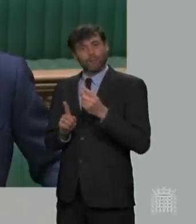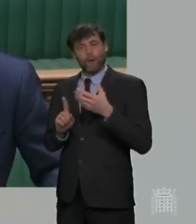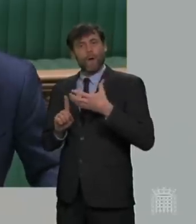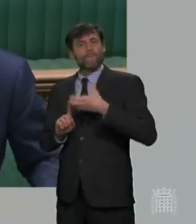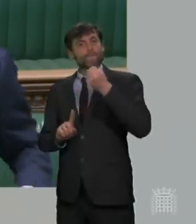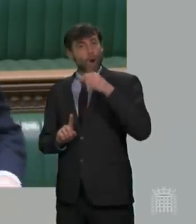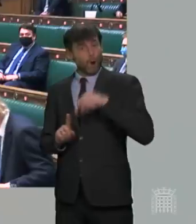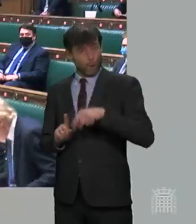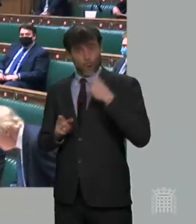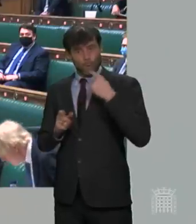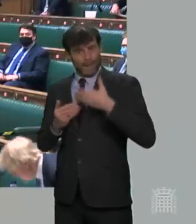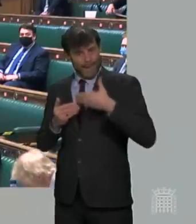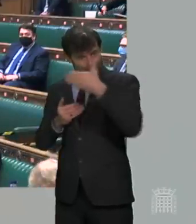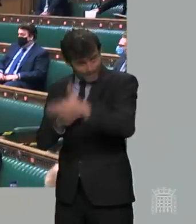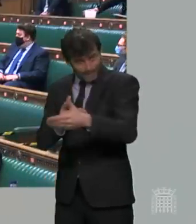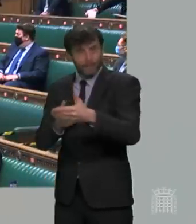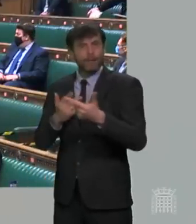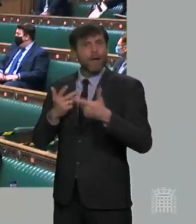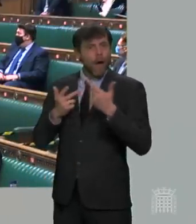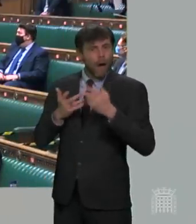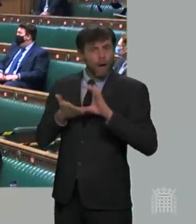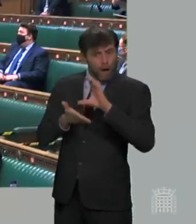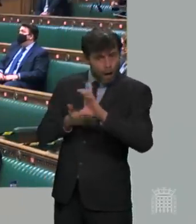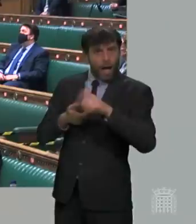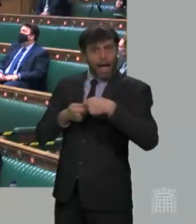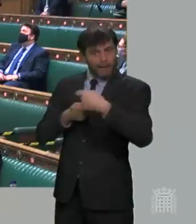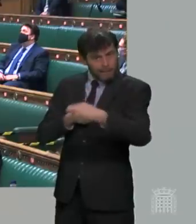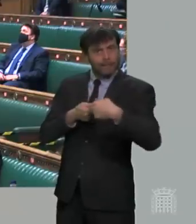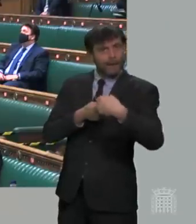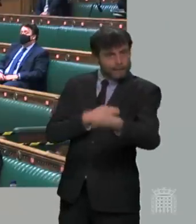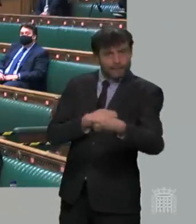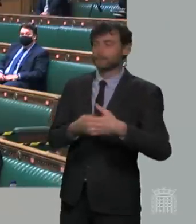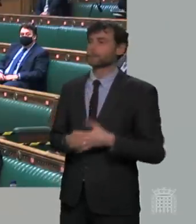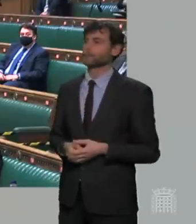Chris Loder (West Dorset) (Con) May I warmly welcome the Union connectivity